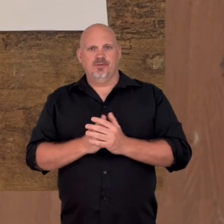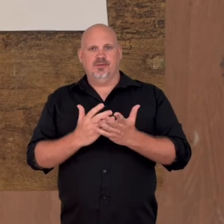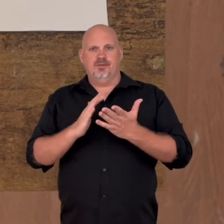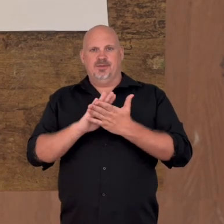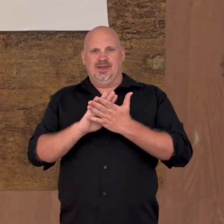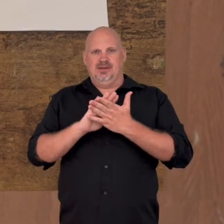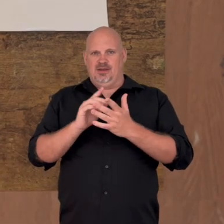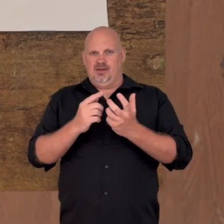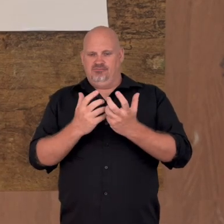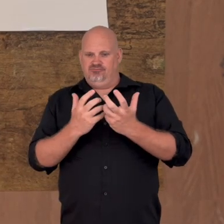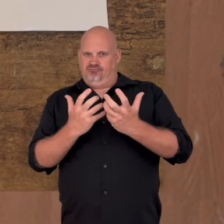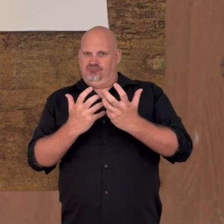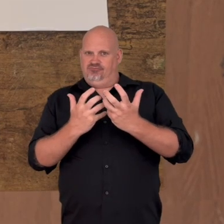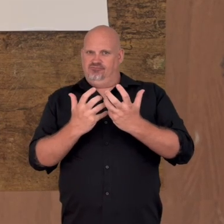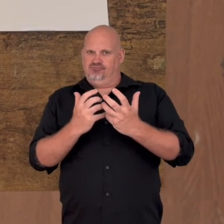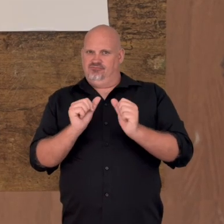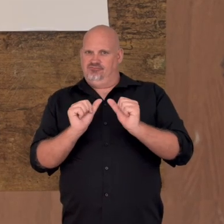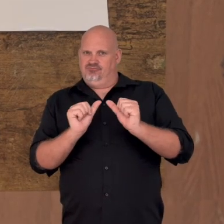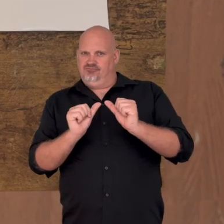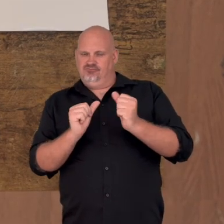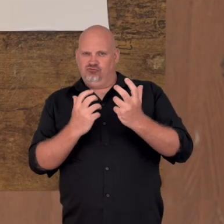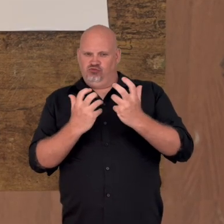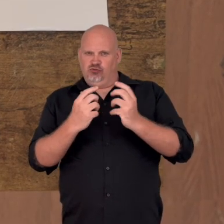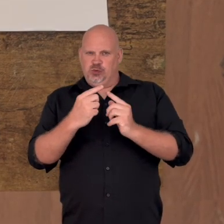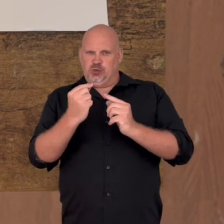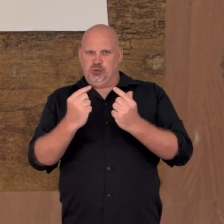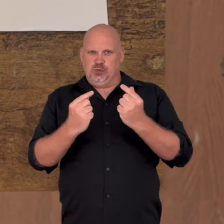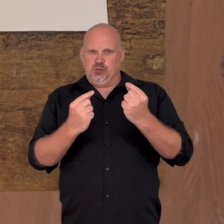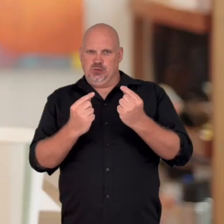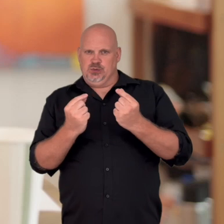ah it looks like fire like it's burning I love it